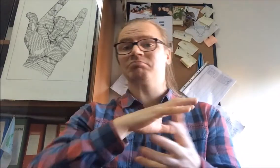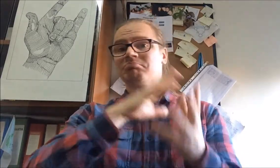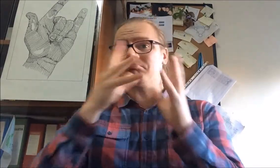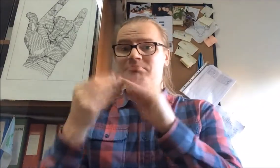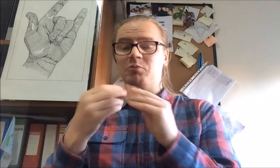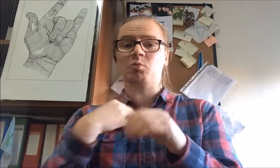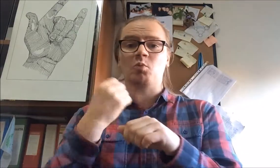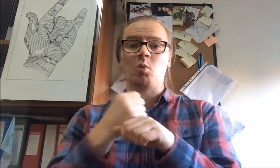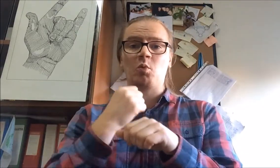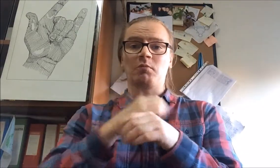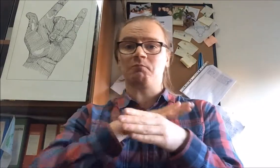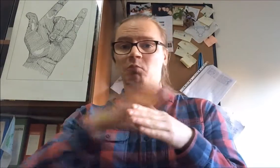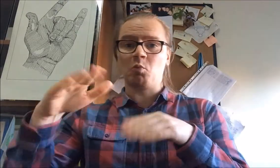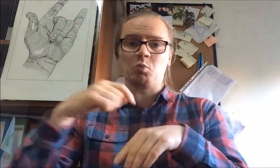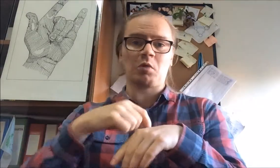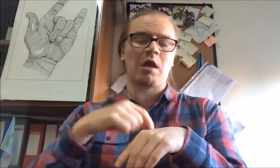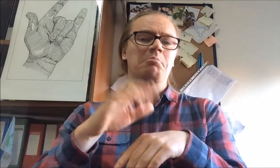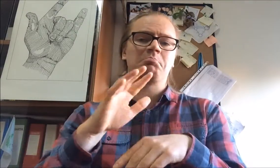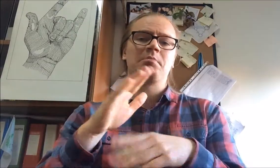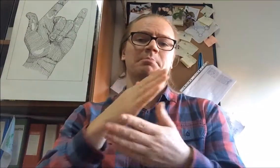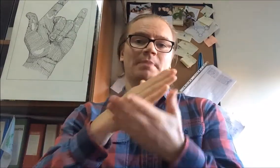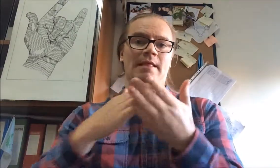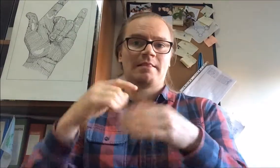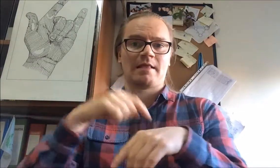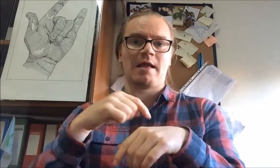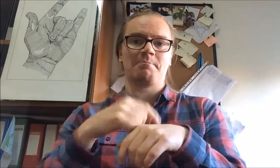To finish, my job is part-time.